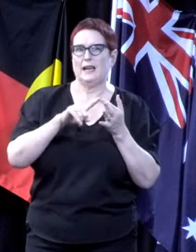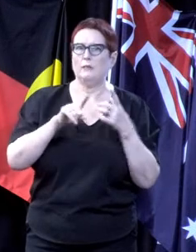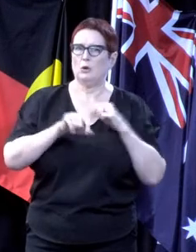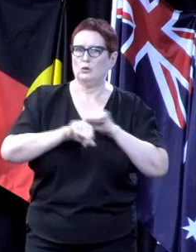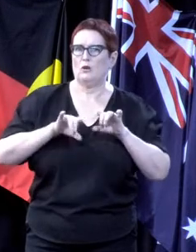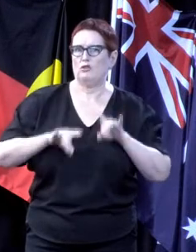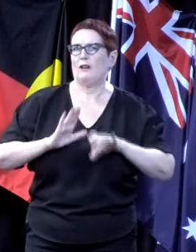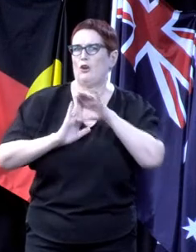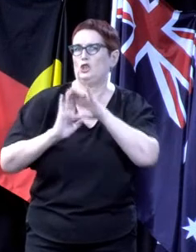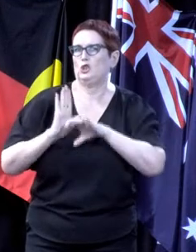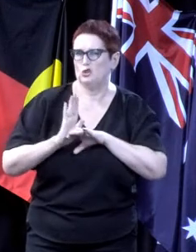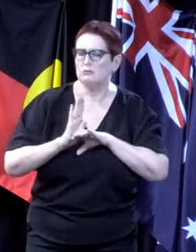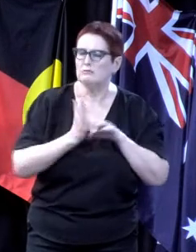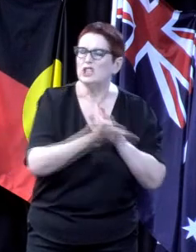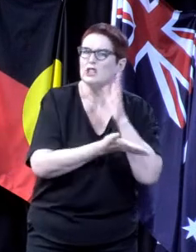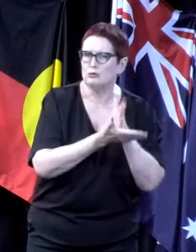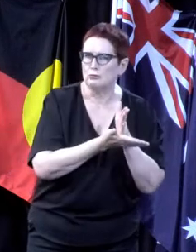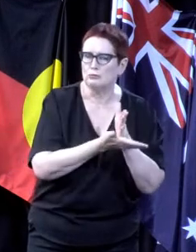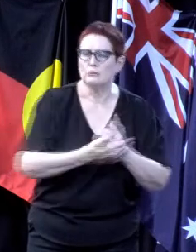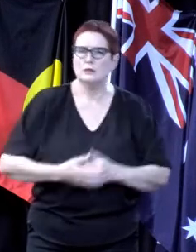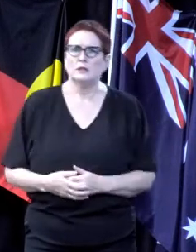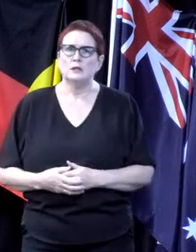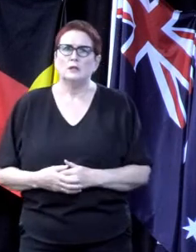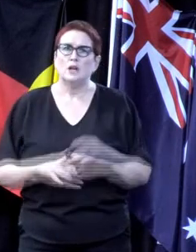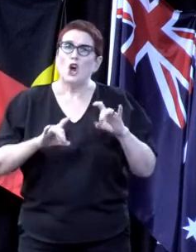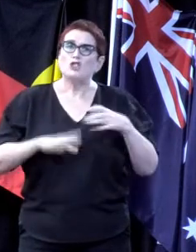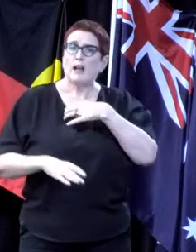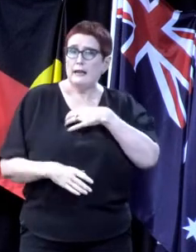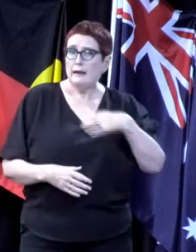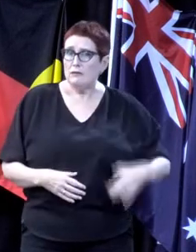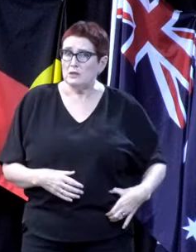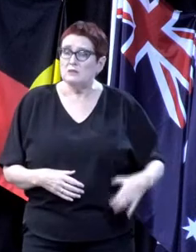That is true to a point. Yes. The Commonwealth has very extensive powers.